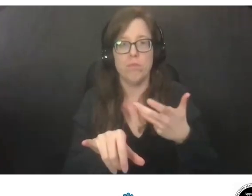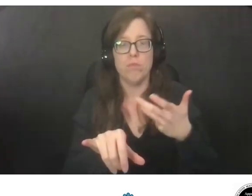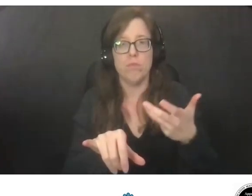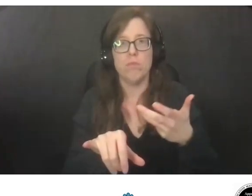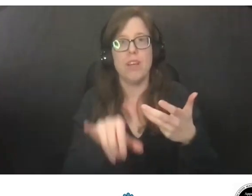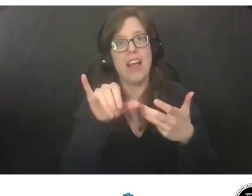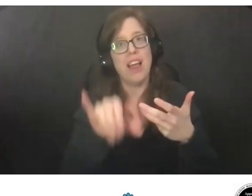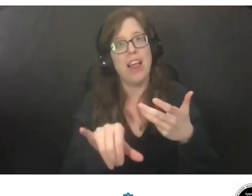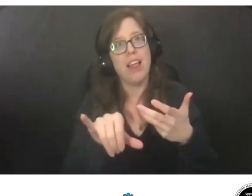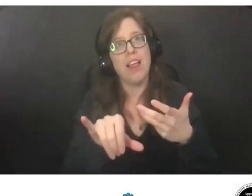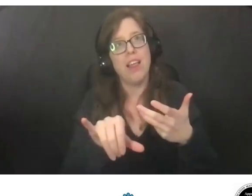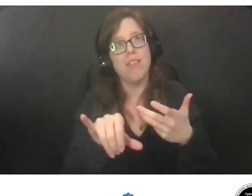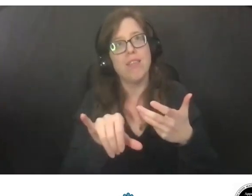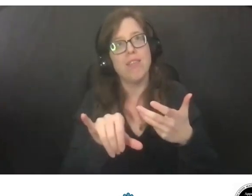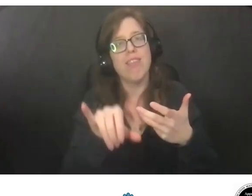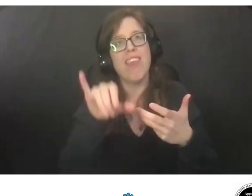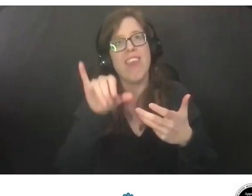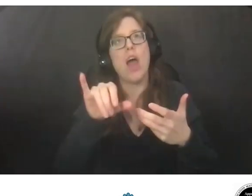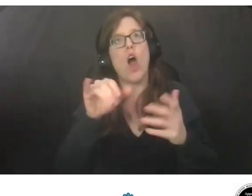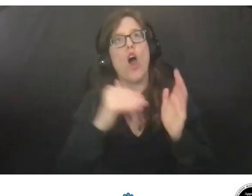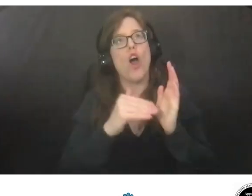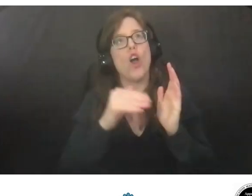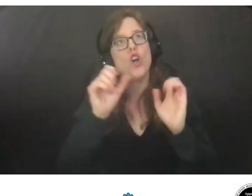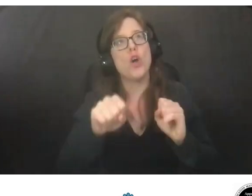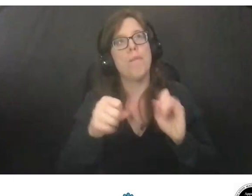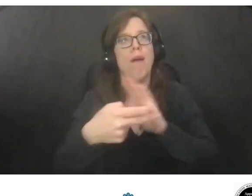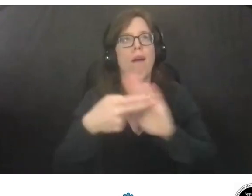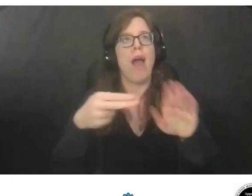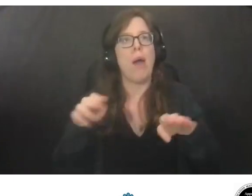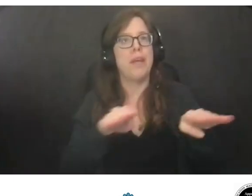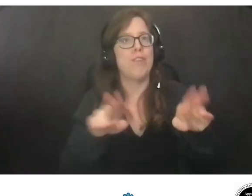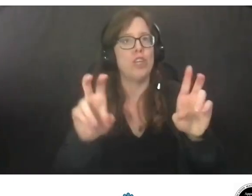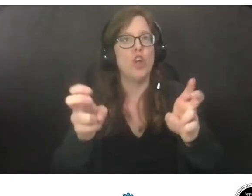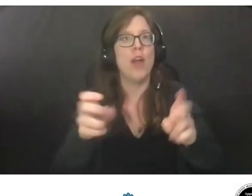can be something that's also considered behavior right? They want attention,